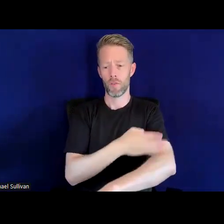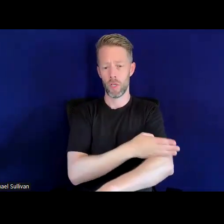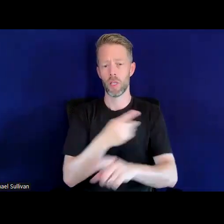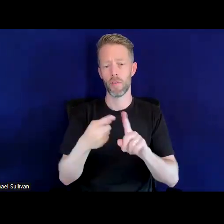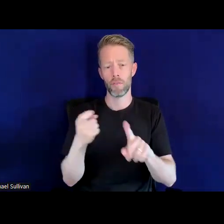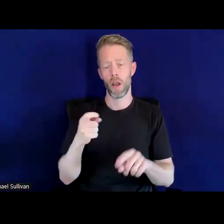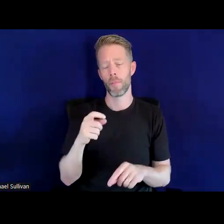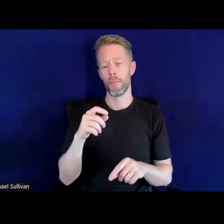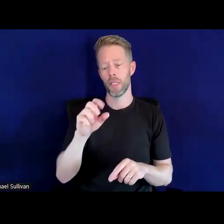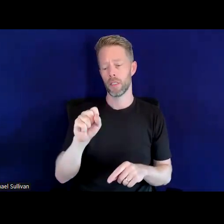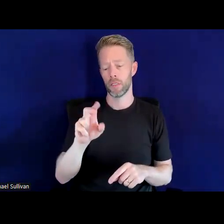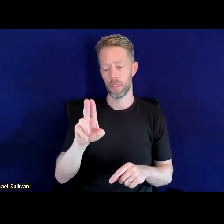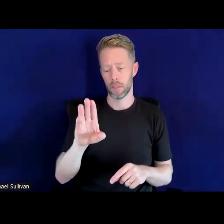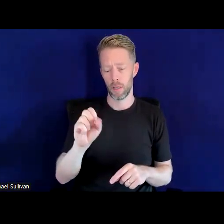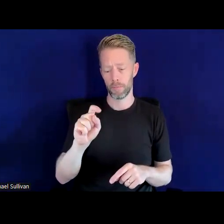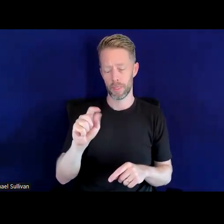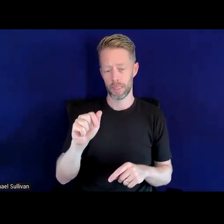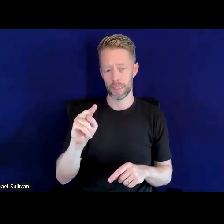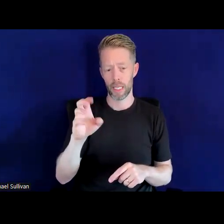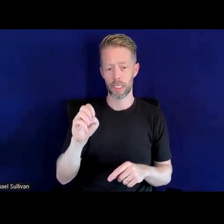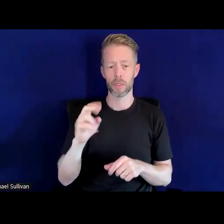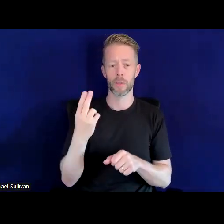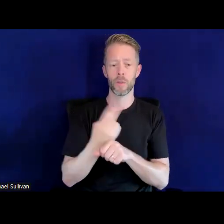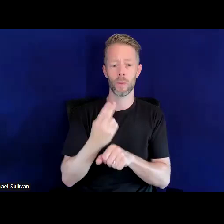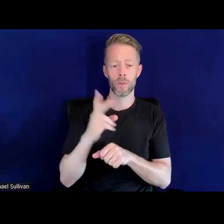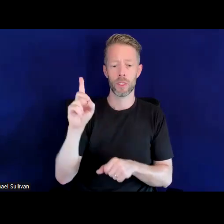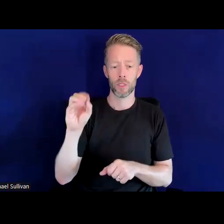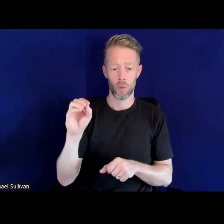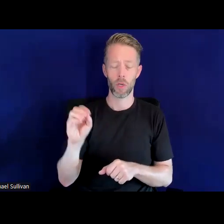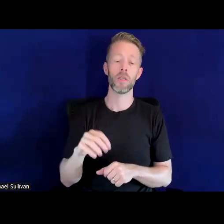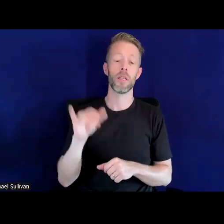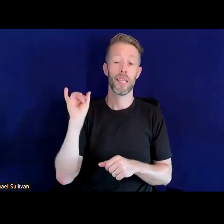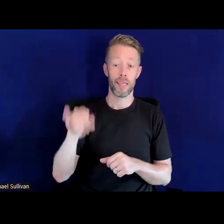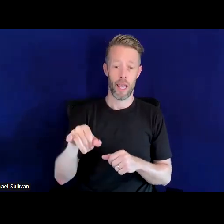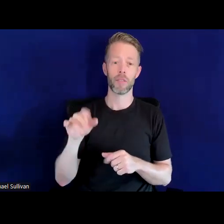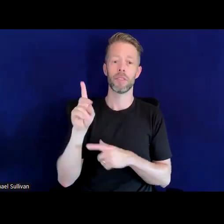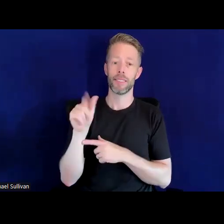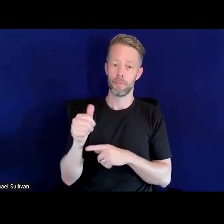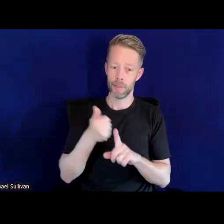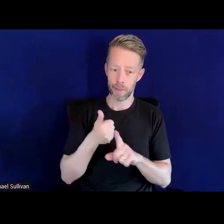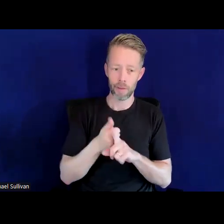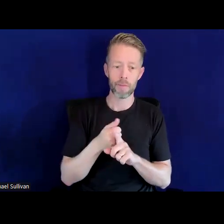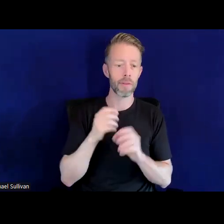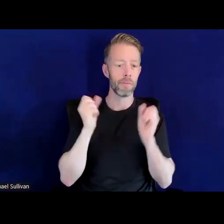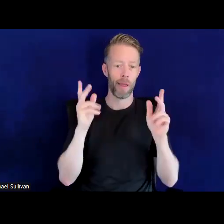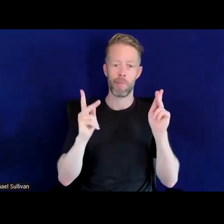substance use disorder since my early 20s, which is also a disability that oftentimes people overlook, but being in